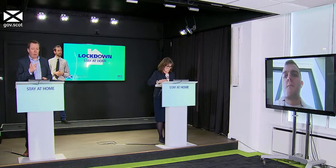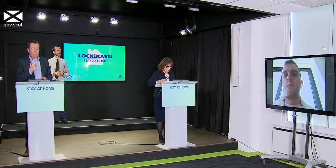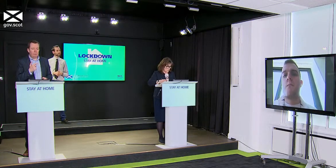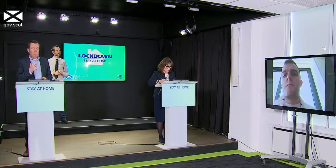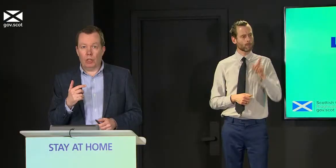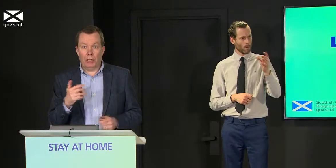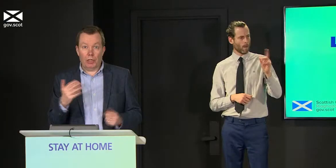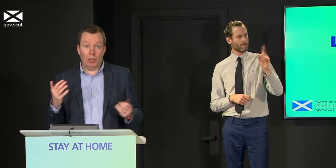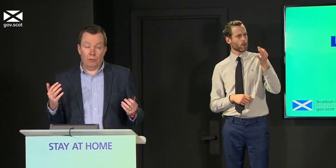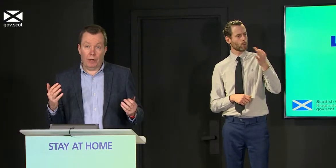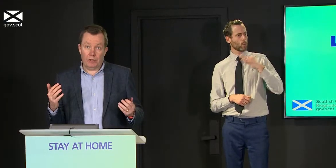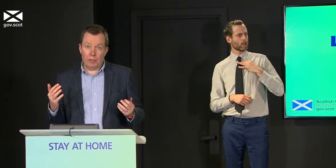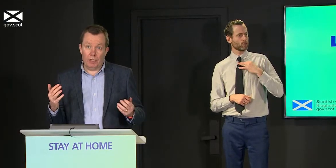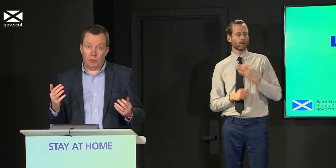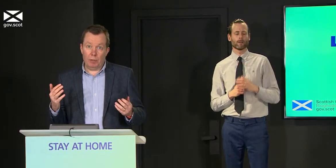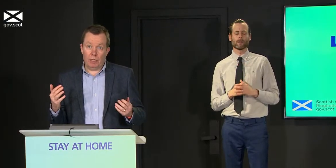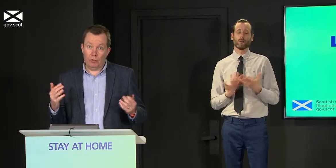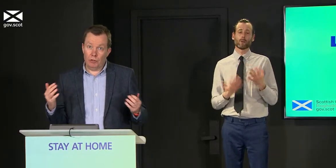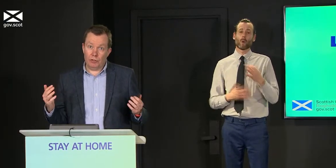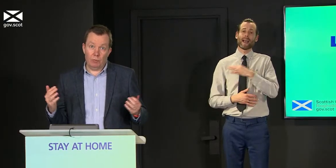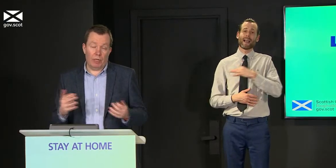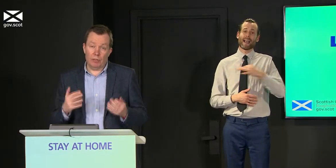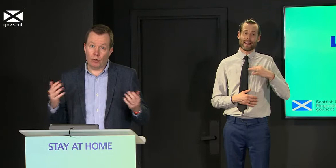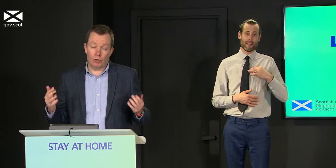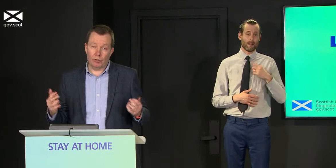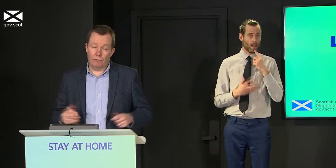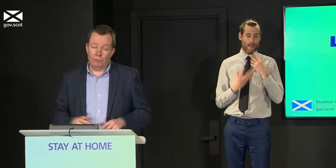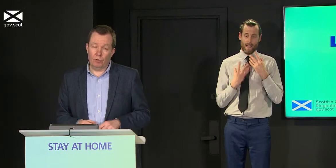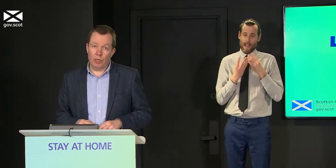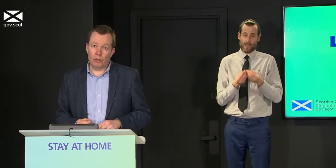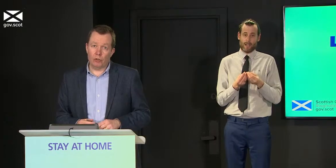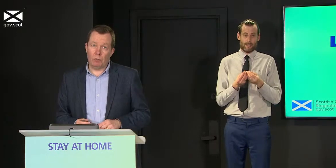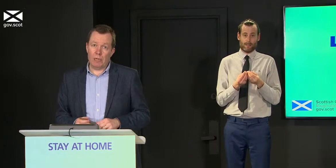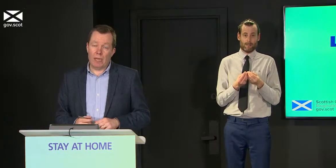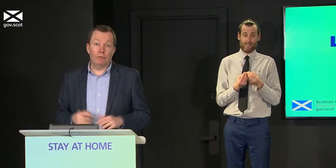one the clinical advice is based on the same science across the four nations we meet every